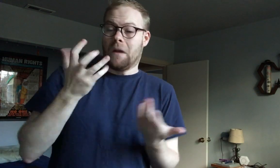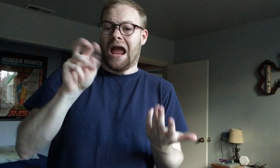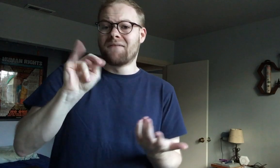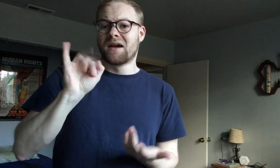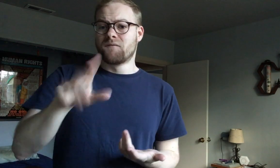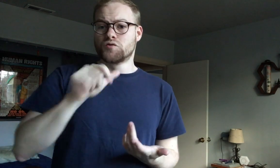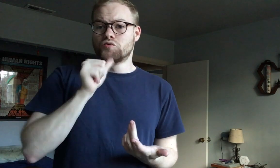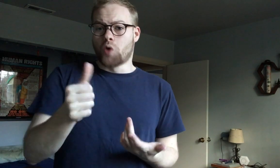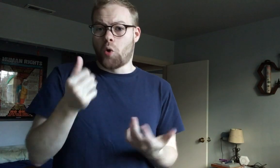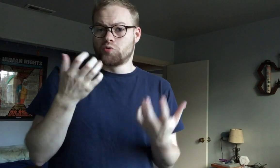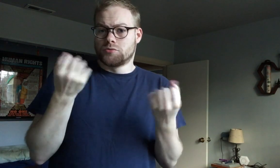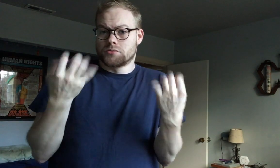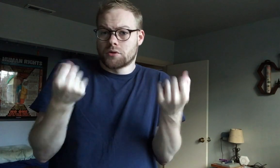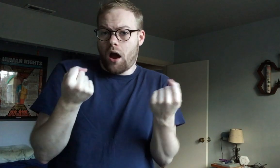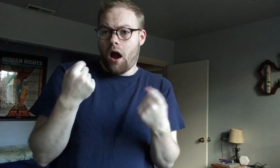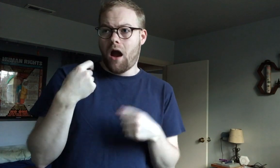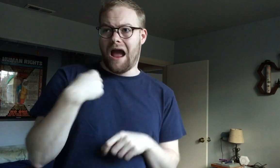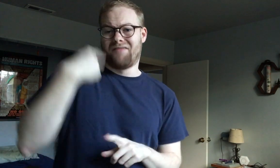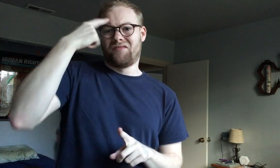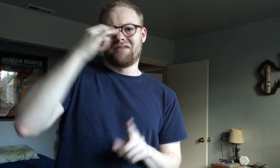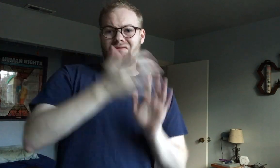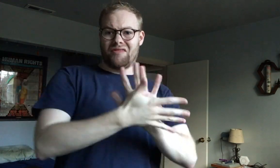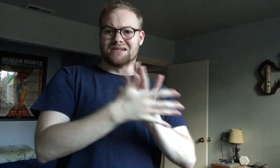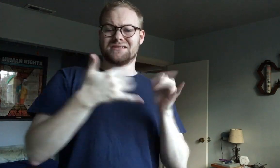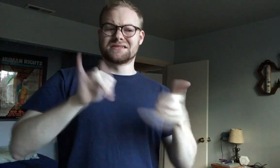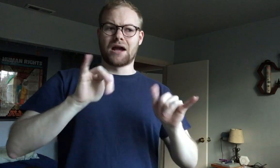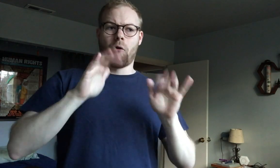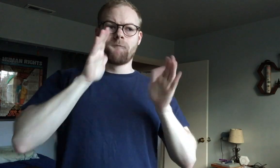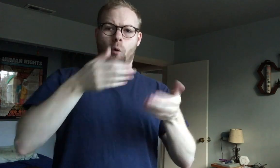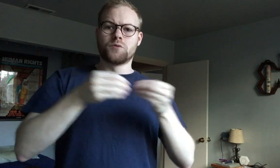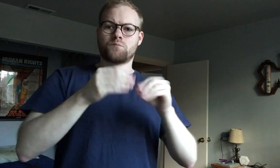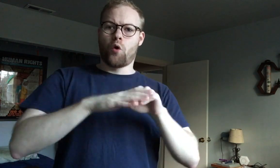(Talking about oral deaf people here.) Even if you don’t sign, I think [sign] still focuses more on the